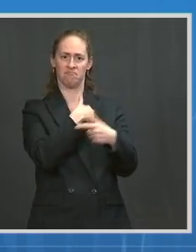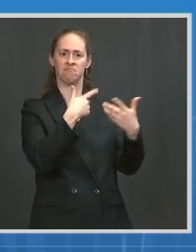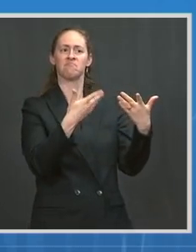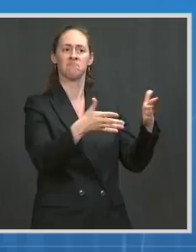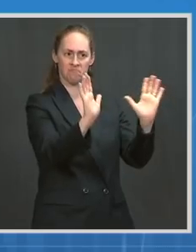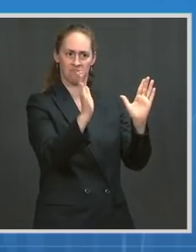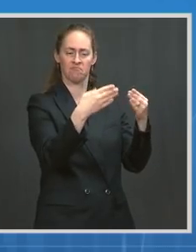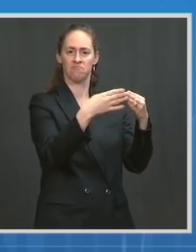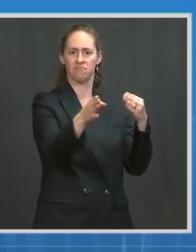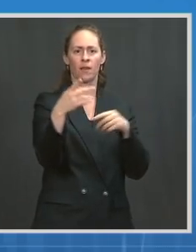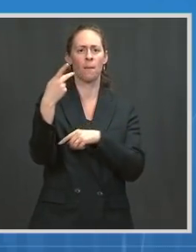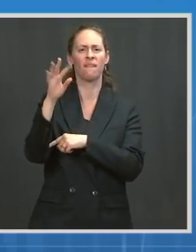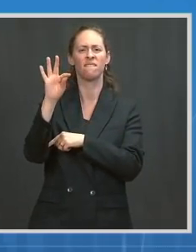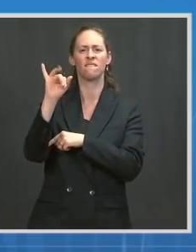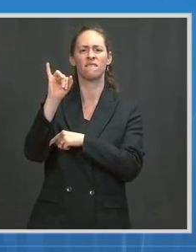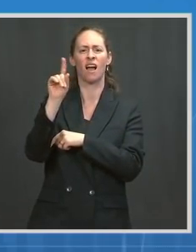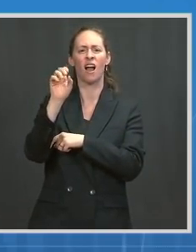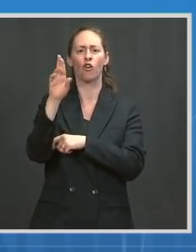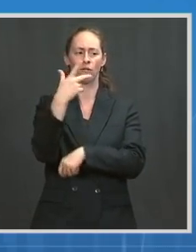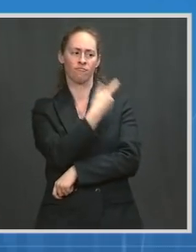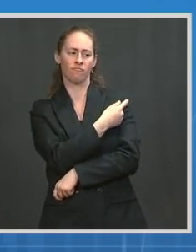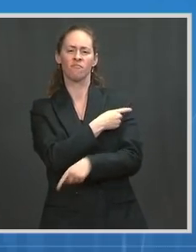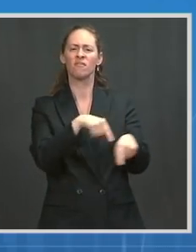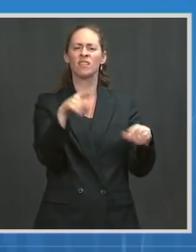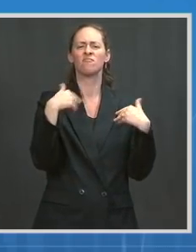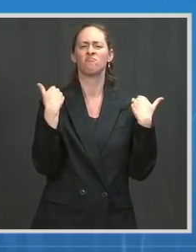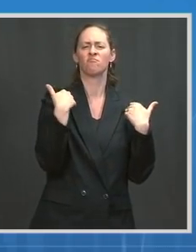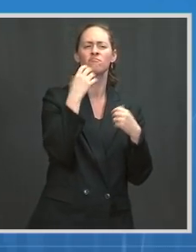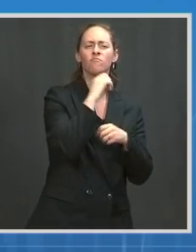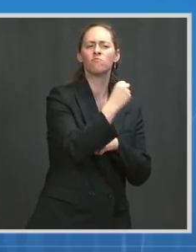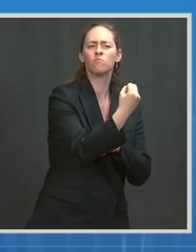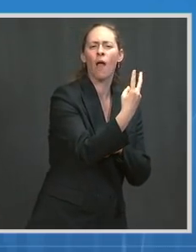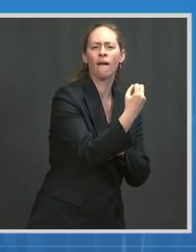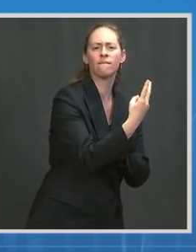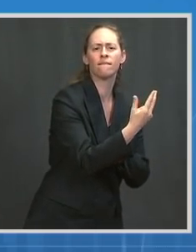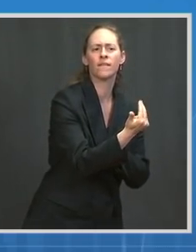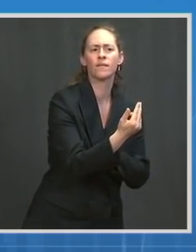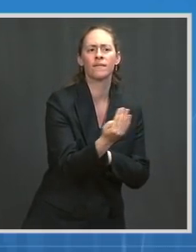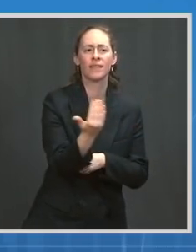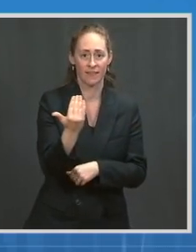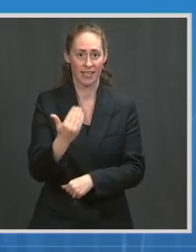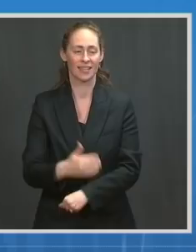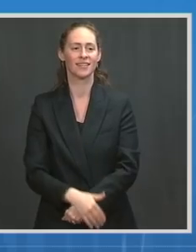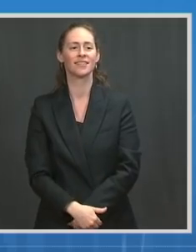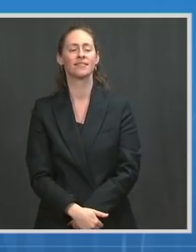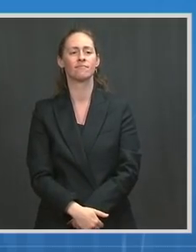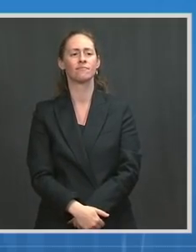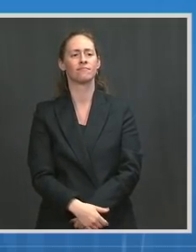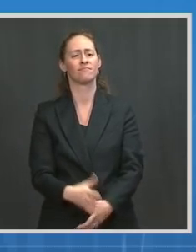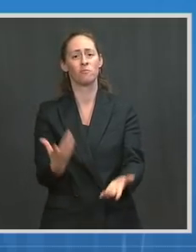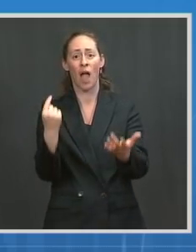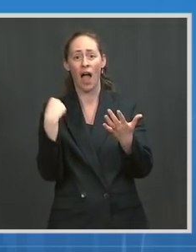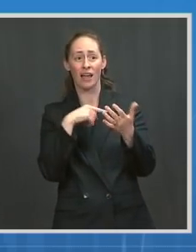We are putting every resource possible to bear and leveraging every possible partnership in the country